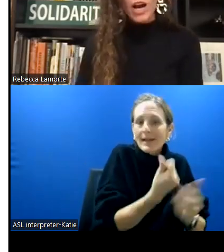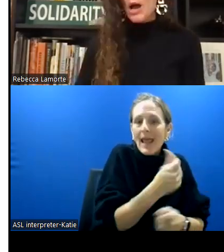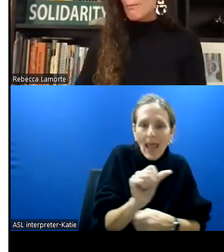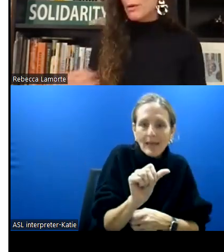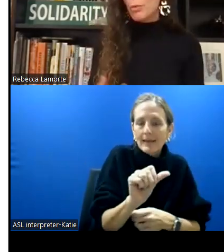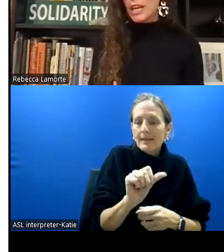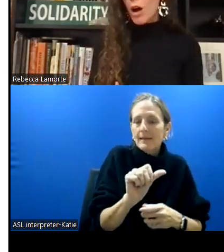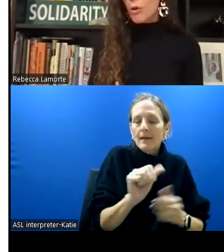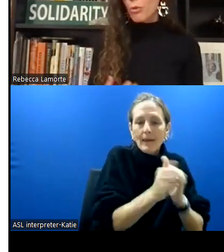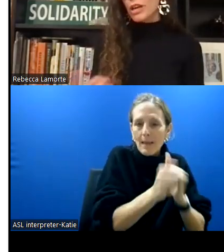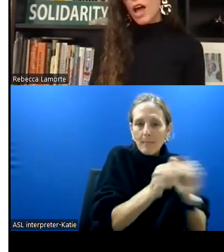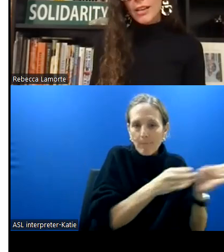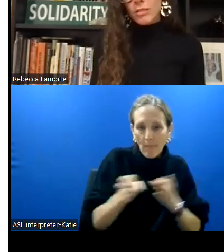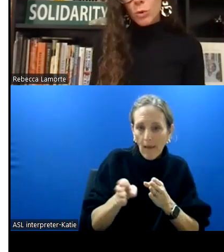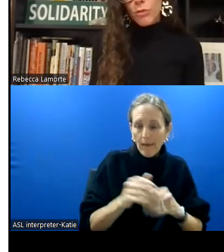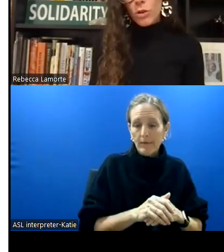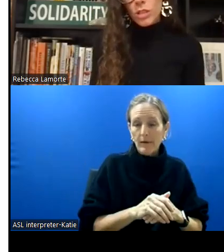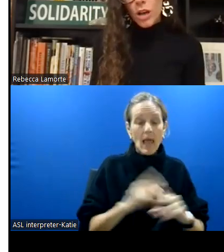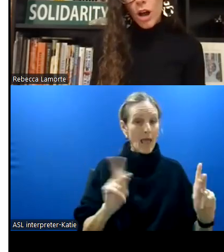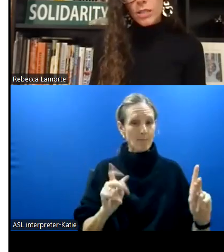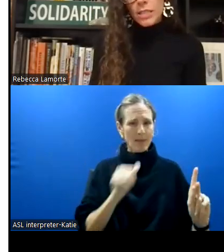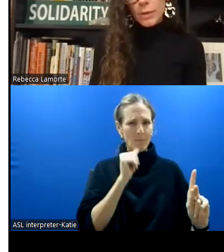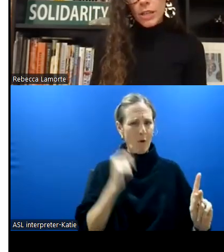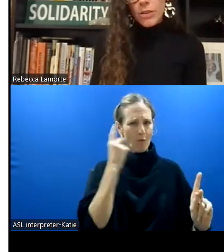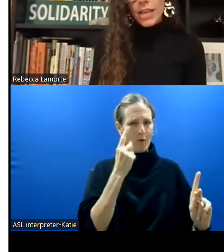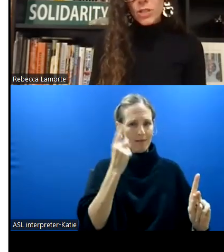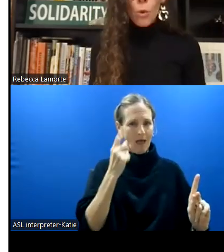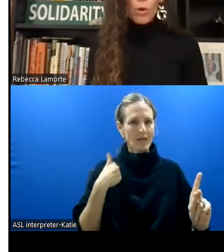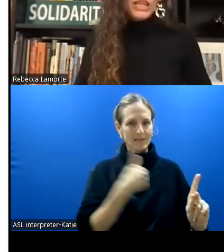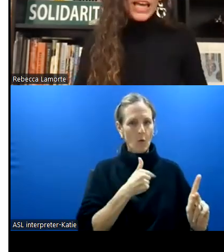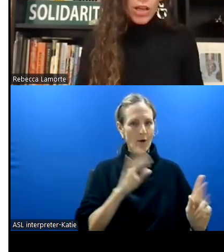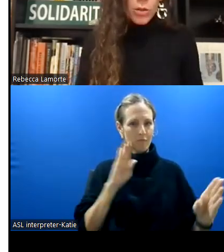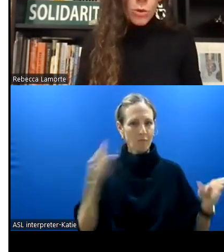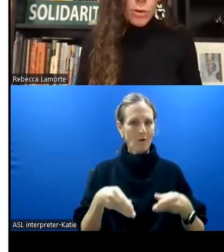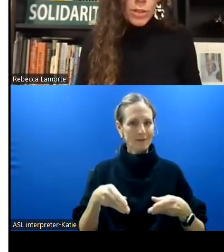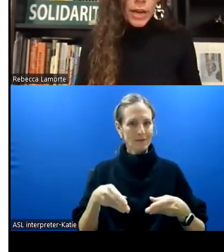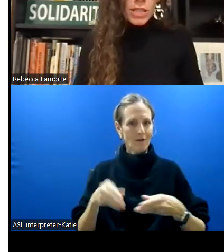where people may not realize we're focusing on disability rights, we're planning through a perspective